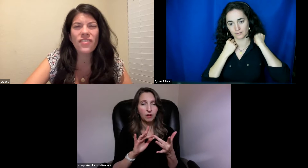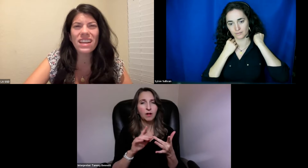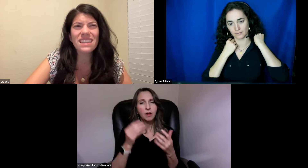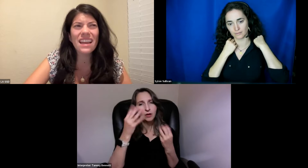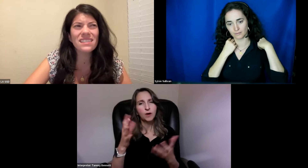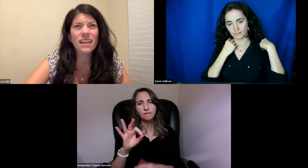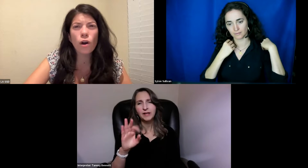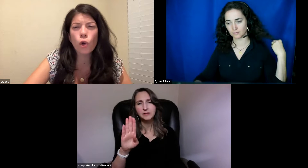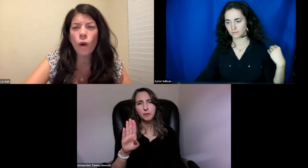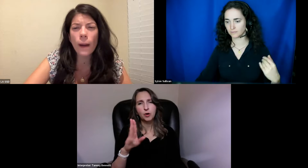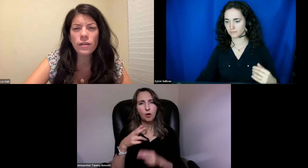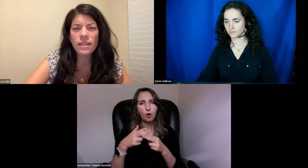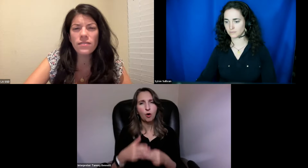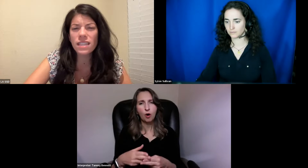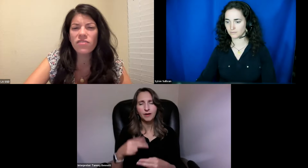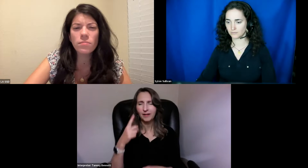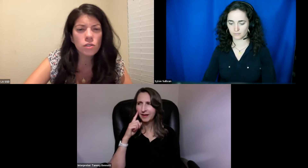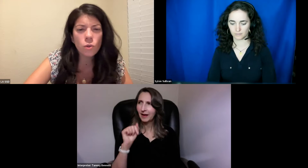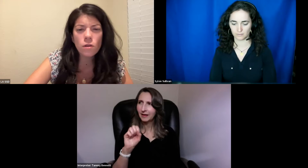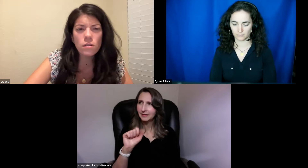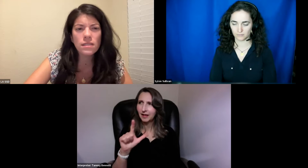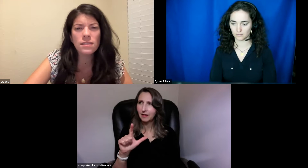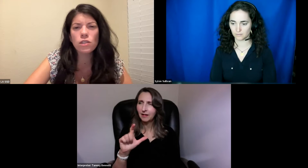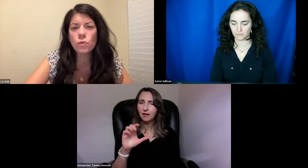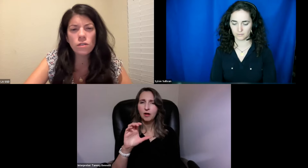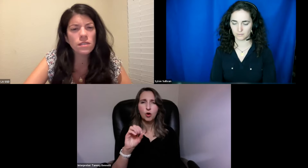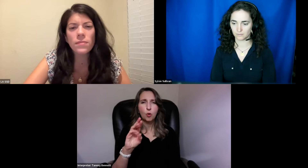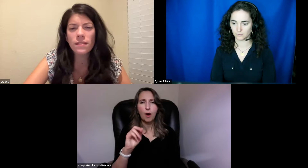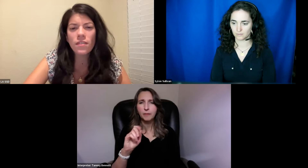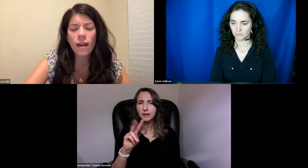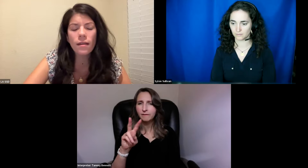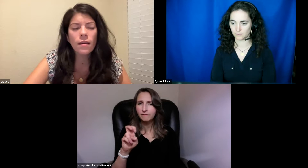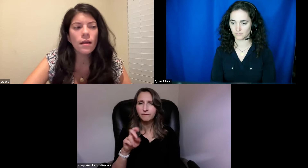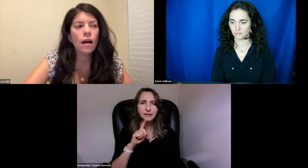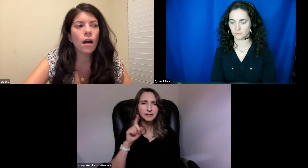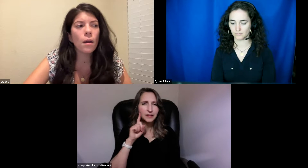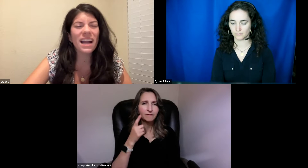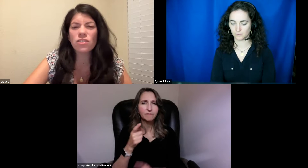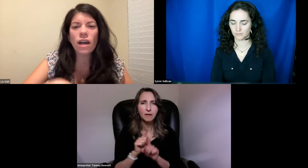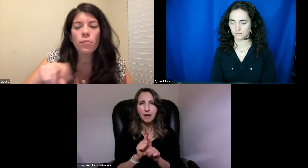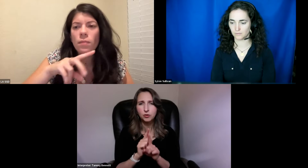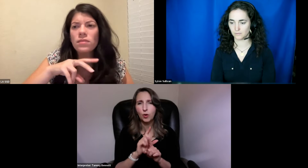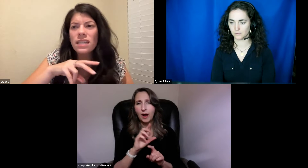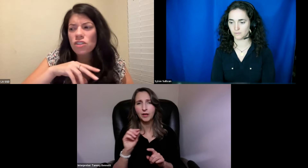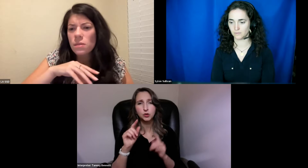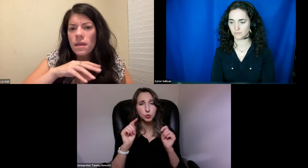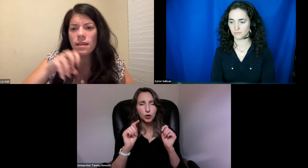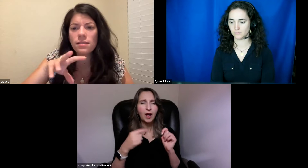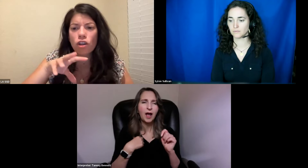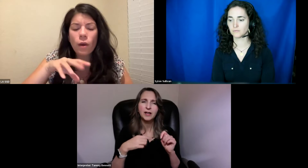I think it's asl cooperative: deaf mentors and tutors something like that. I can try to pull up the link in just a minute and share that with you all.